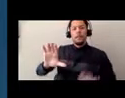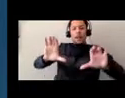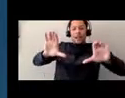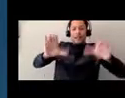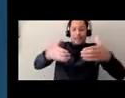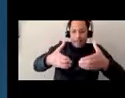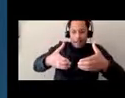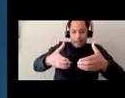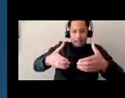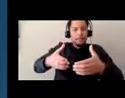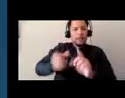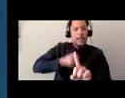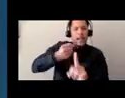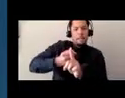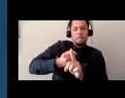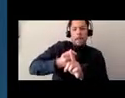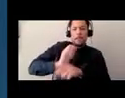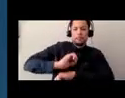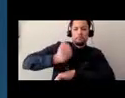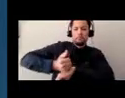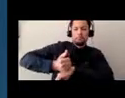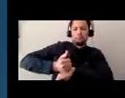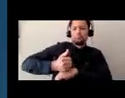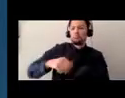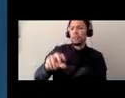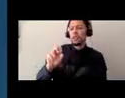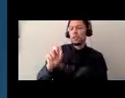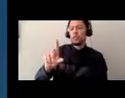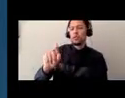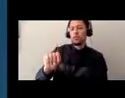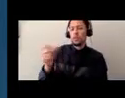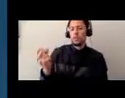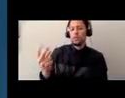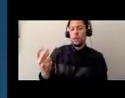And I've been a program evaluator for a long time.